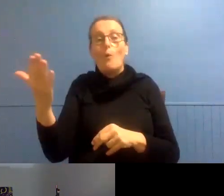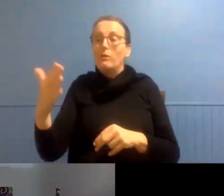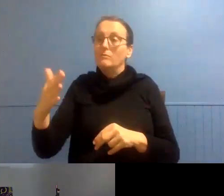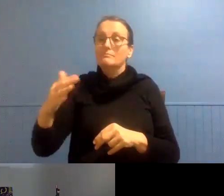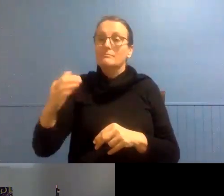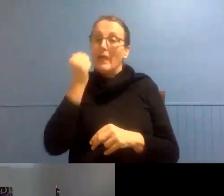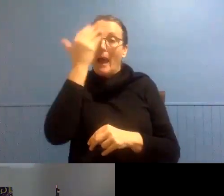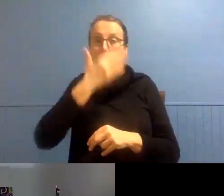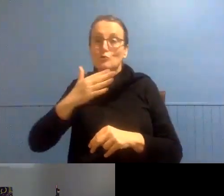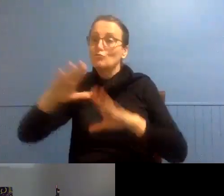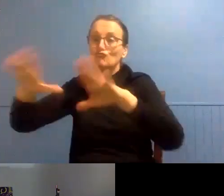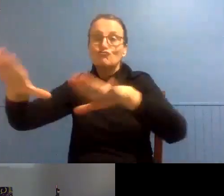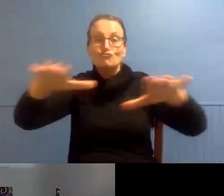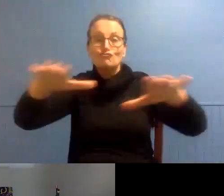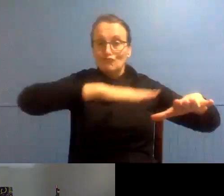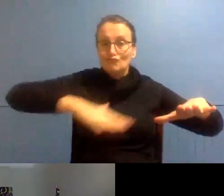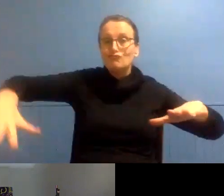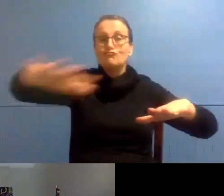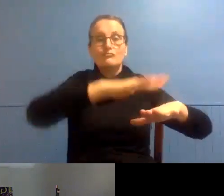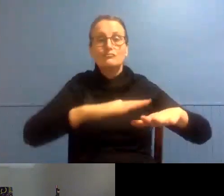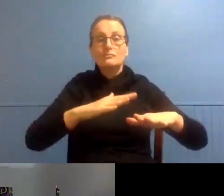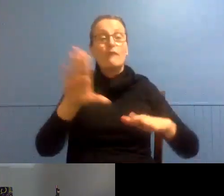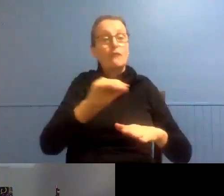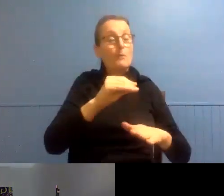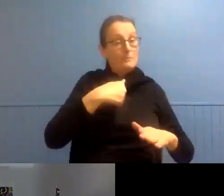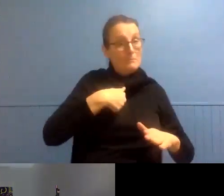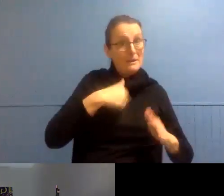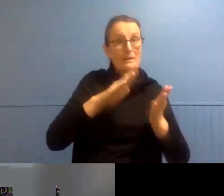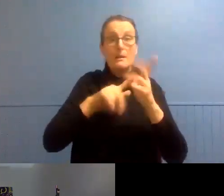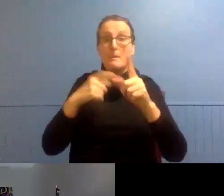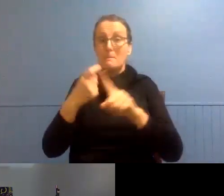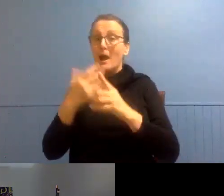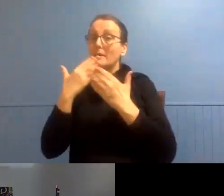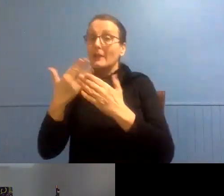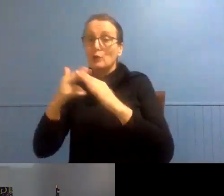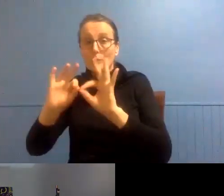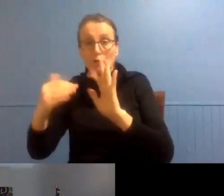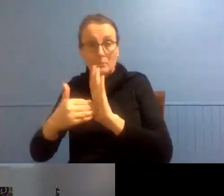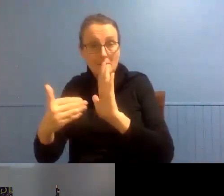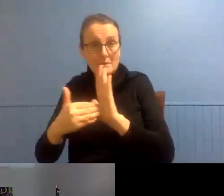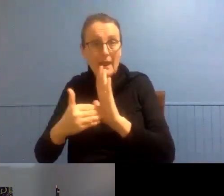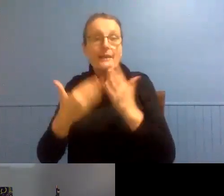Mark and I, thank you very much to our interpreters, today, thank you